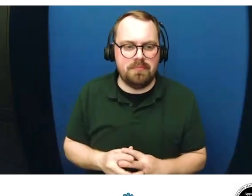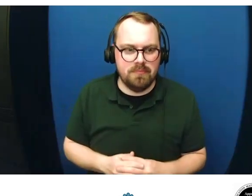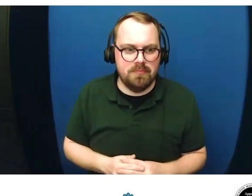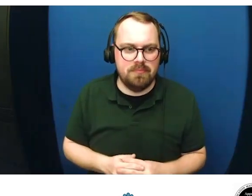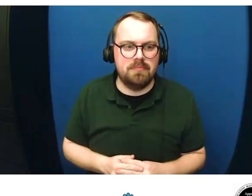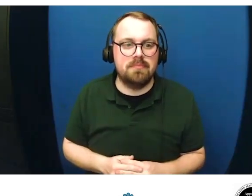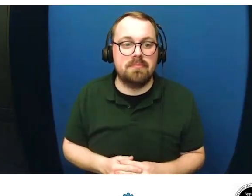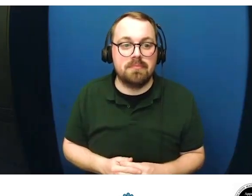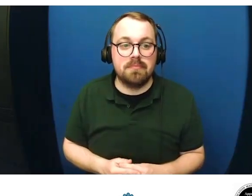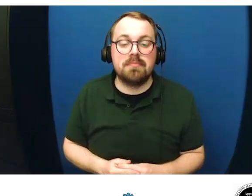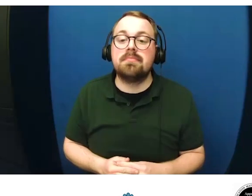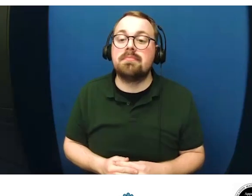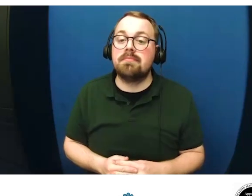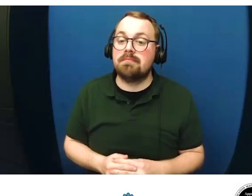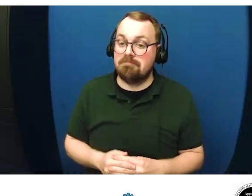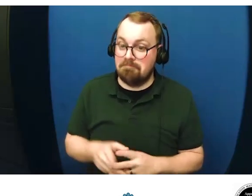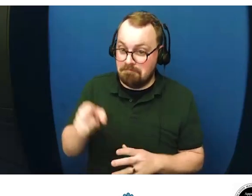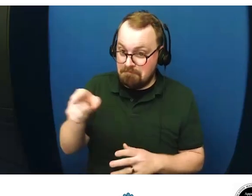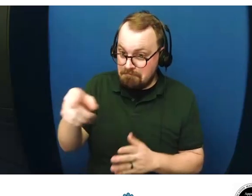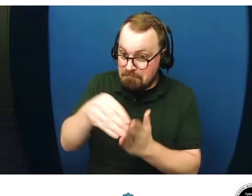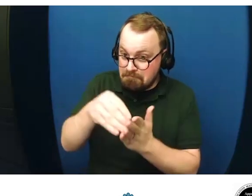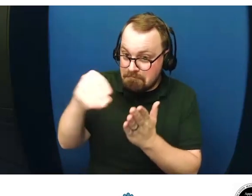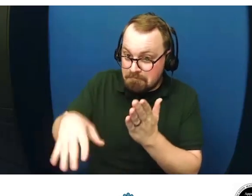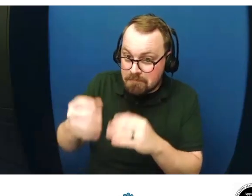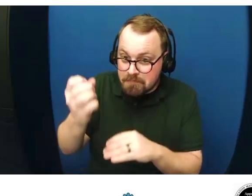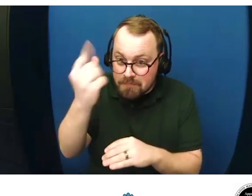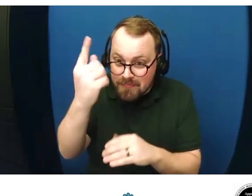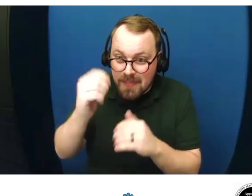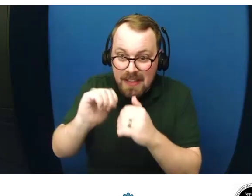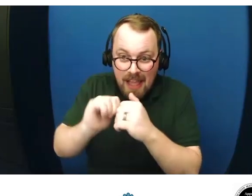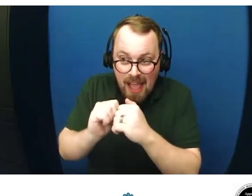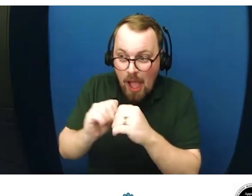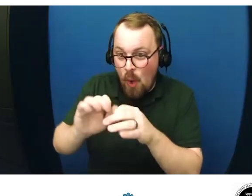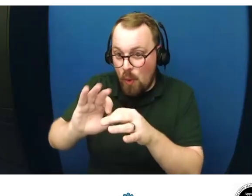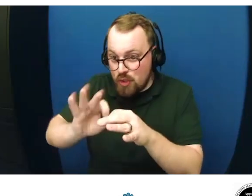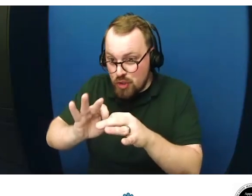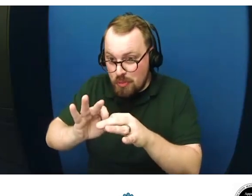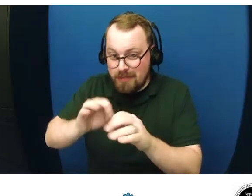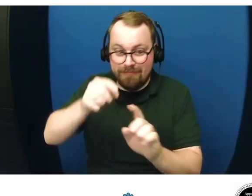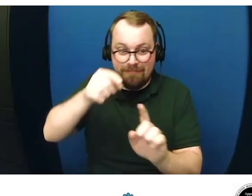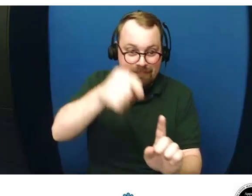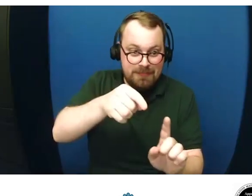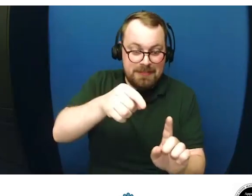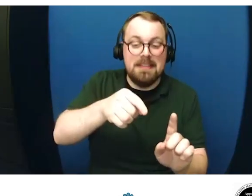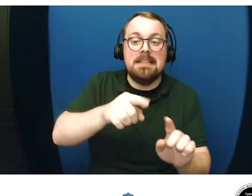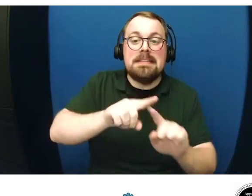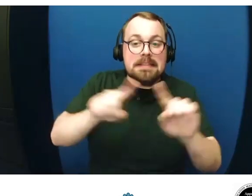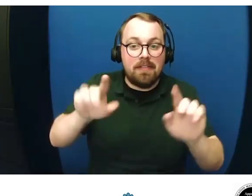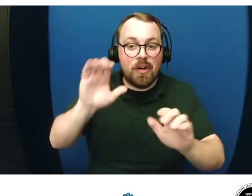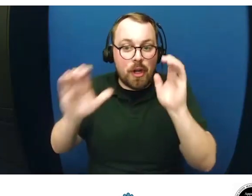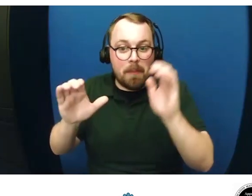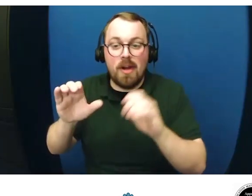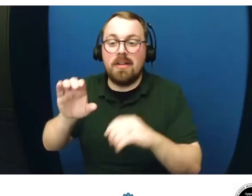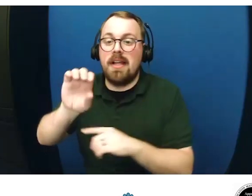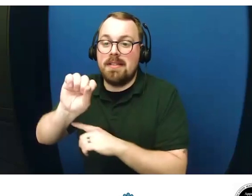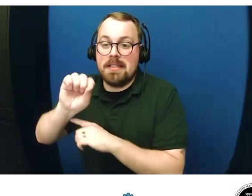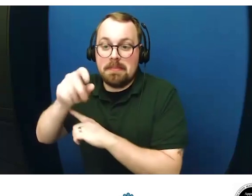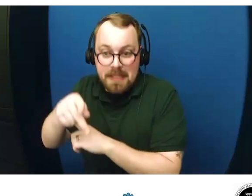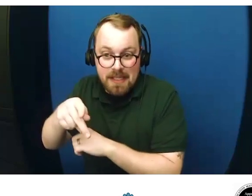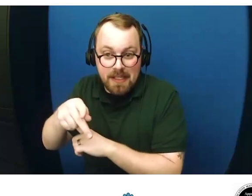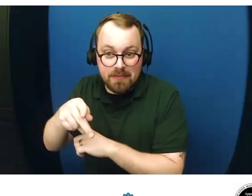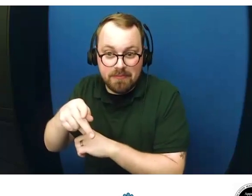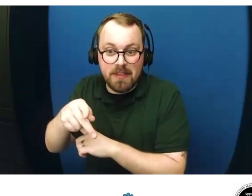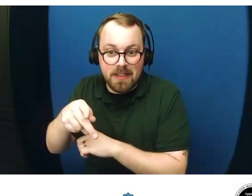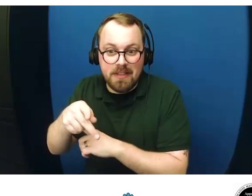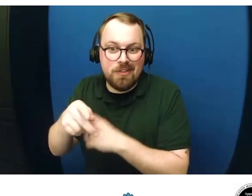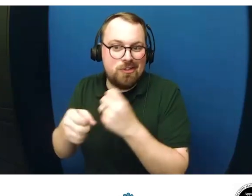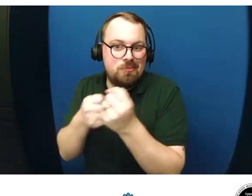Does the student understand how interpreting is different from Support Service Provider, or SSP,